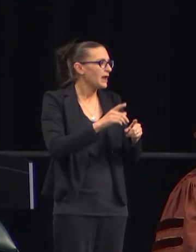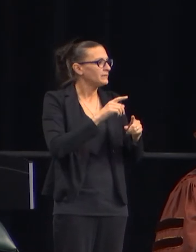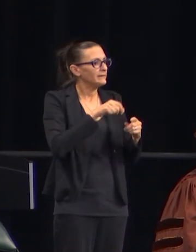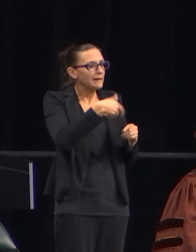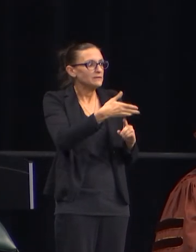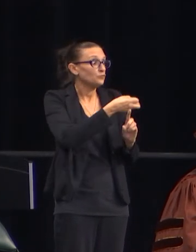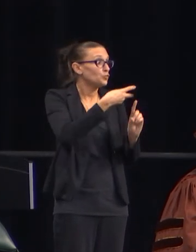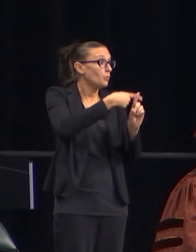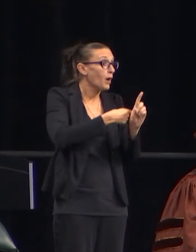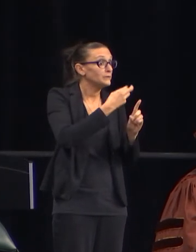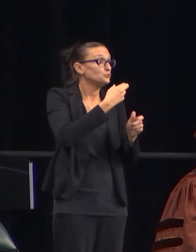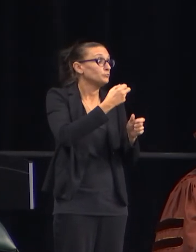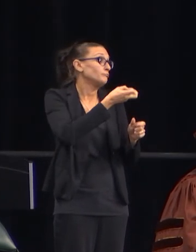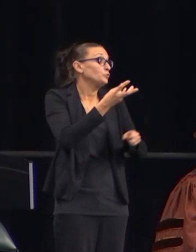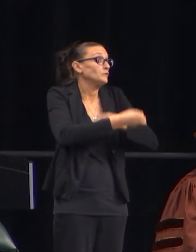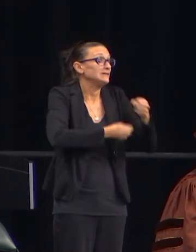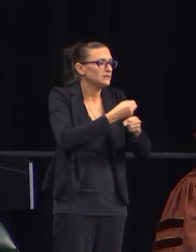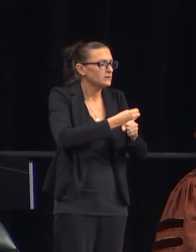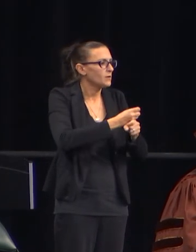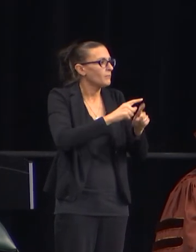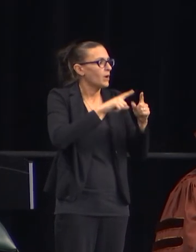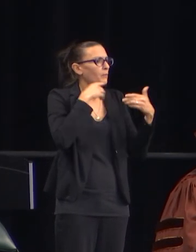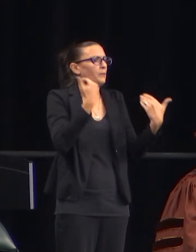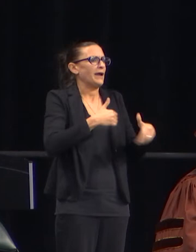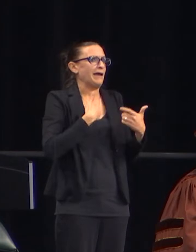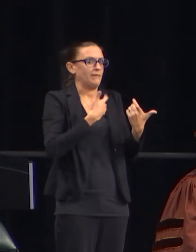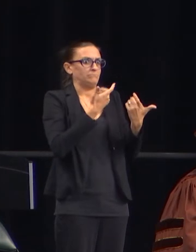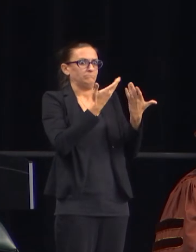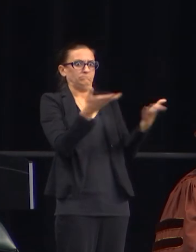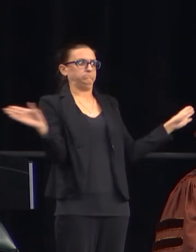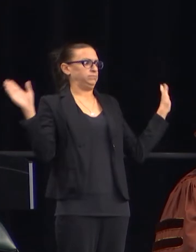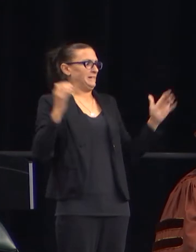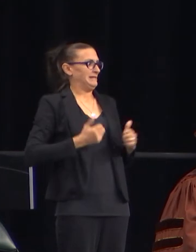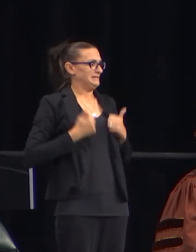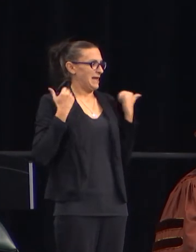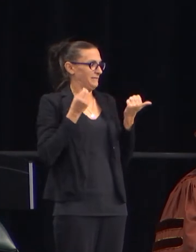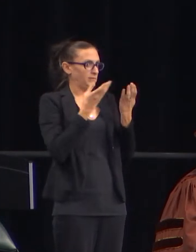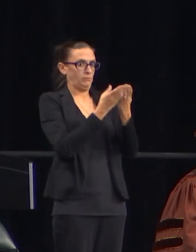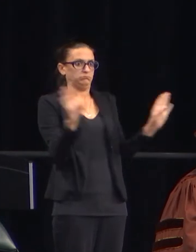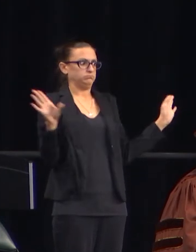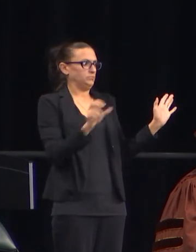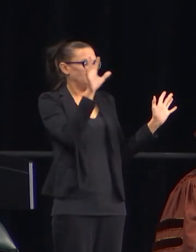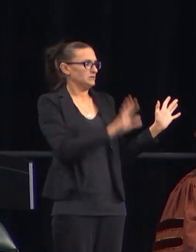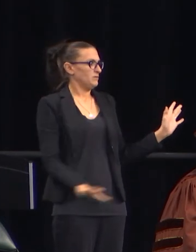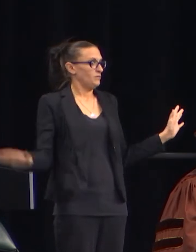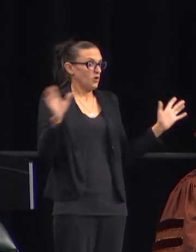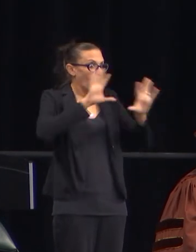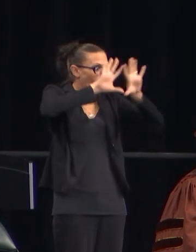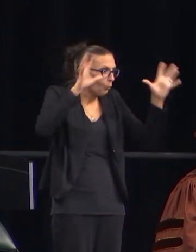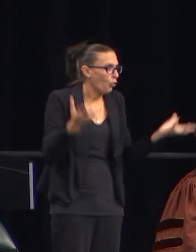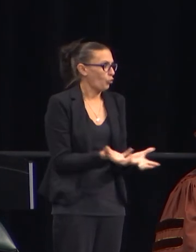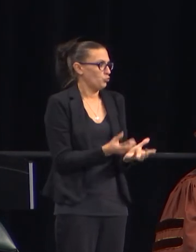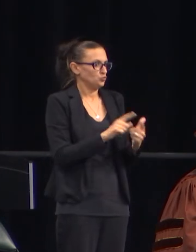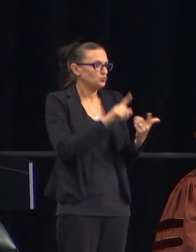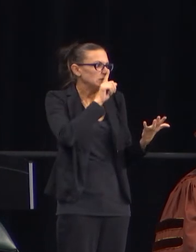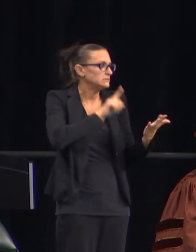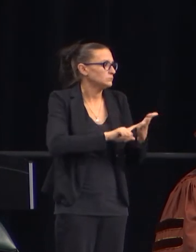or even years, but there's a whole life to live and a whole country, indeed, a whole world to explore.